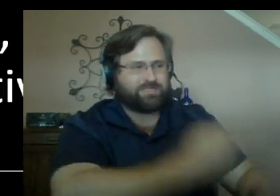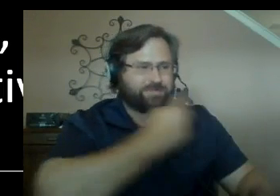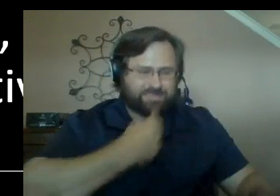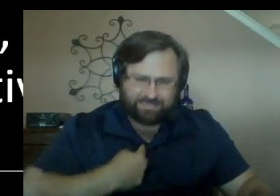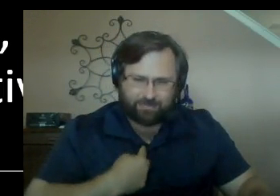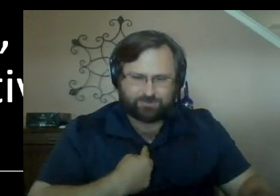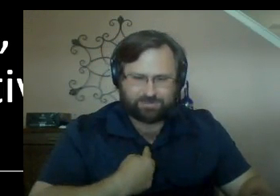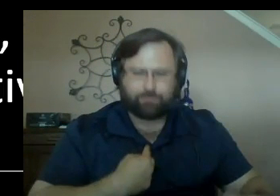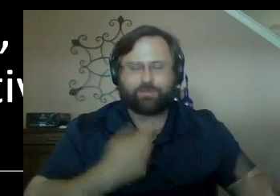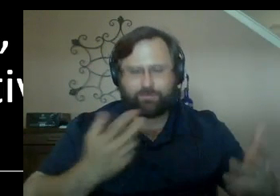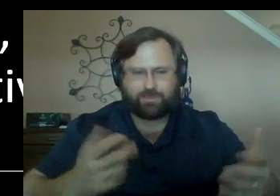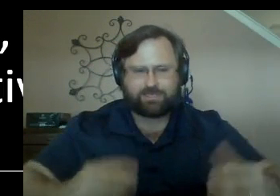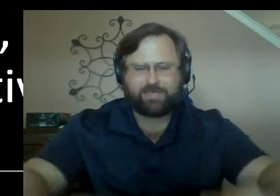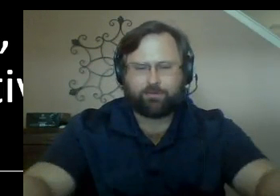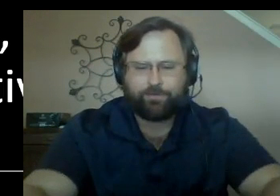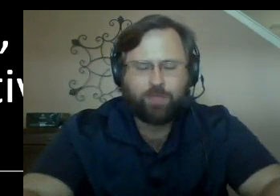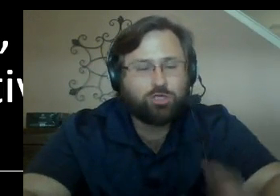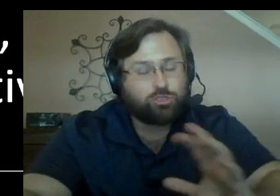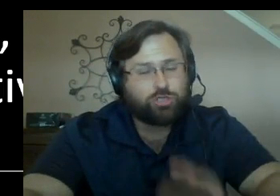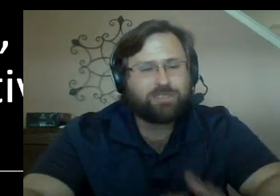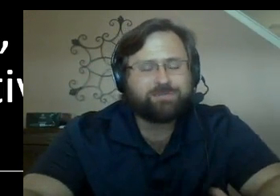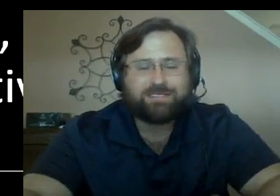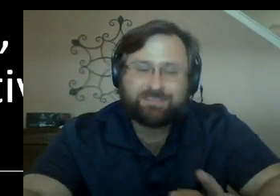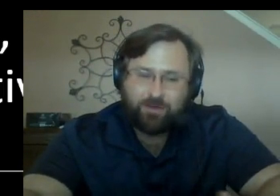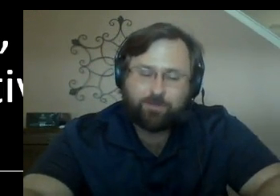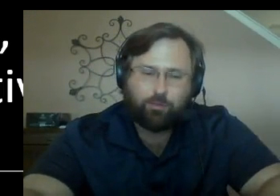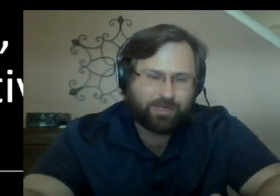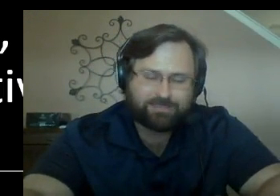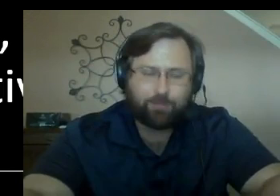this means he tells me something etc so token space is very important in ASL